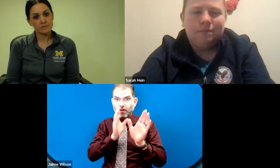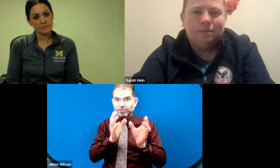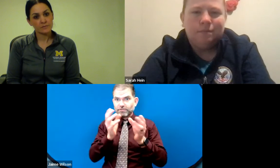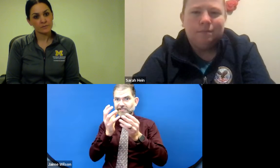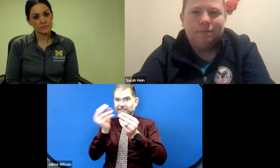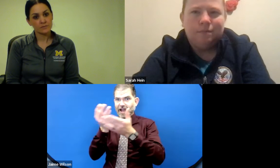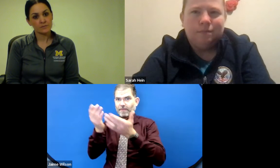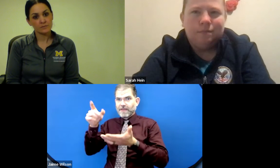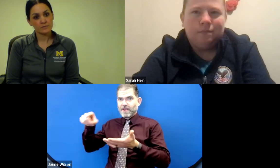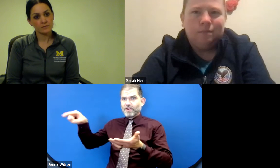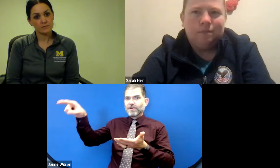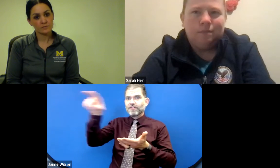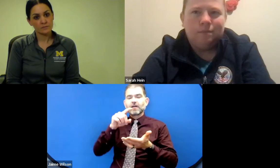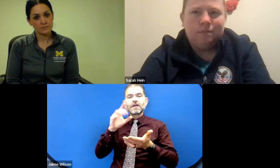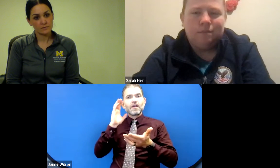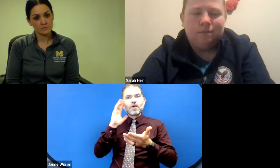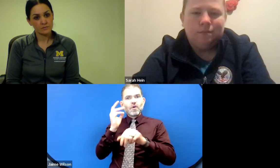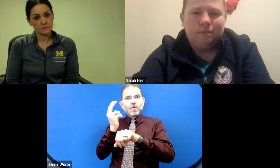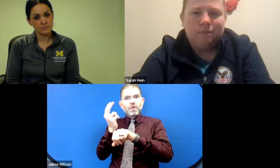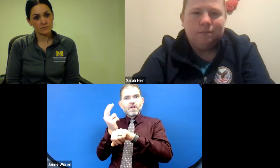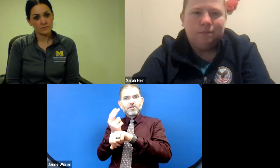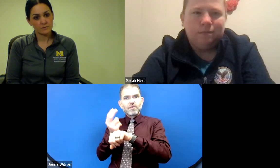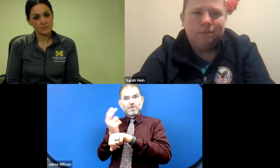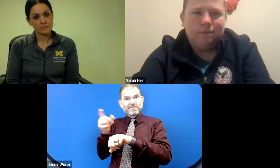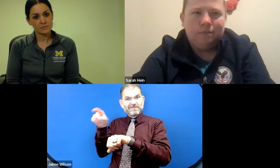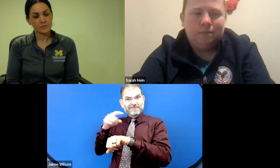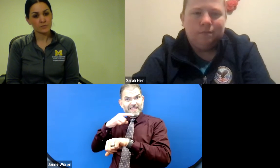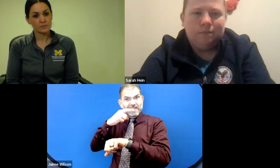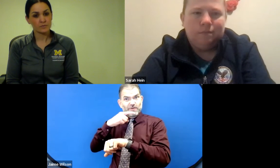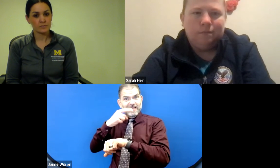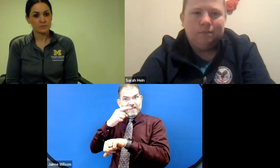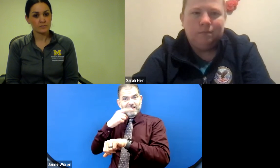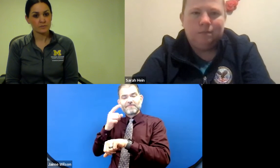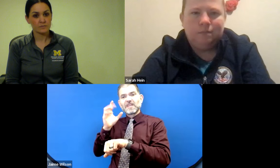ASL Interpreter: Many neuropsychologists. ASL Interpreter: We'll use